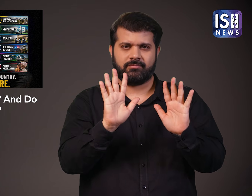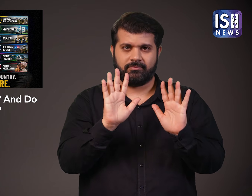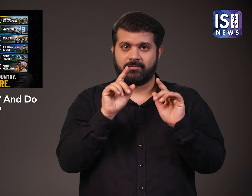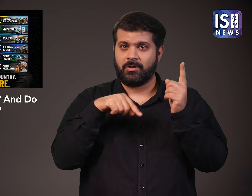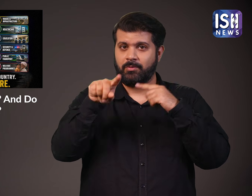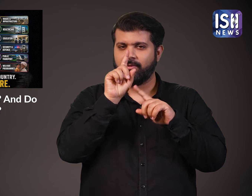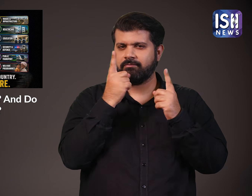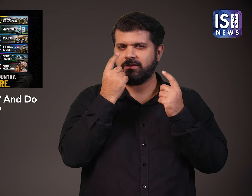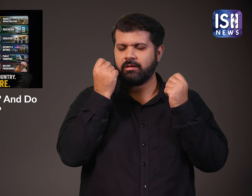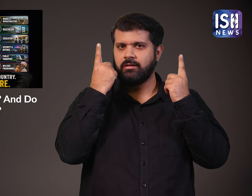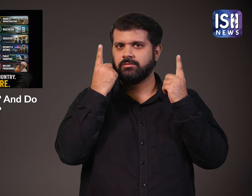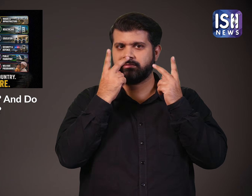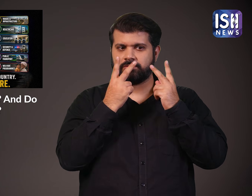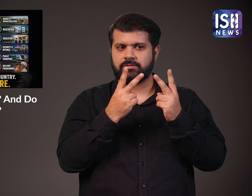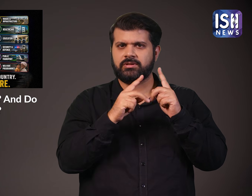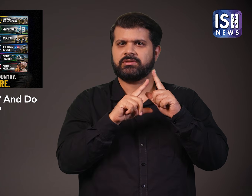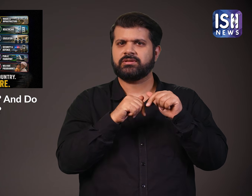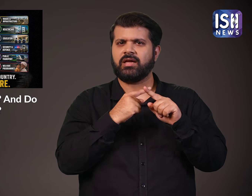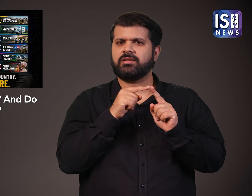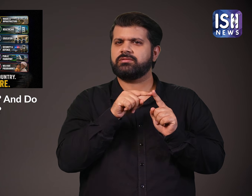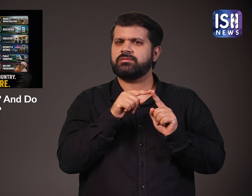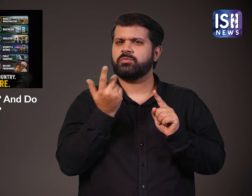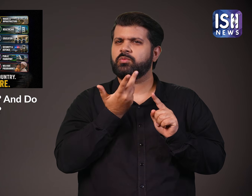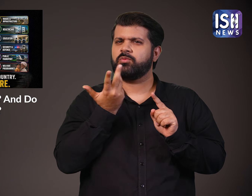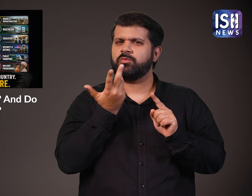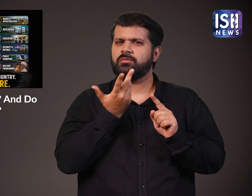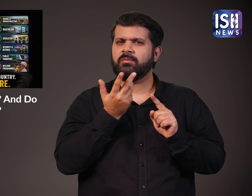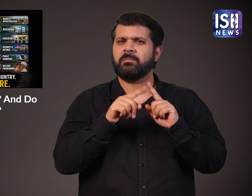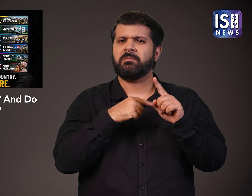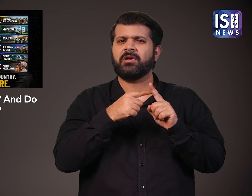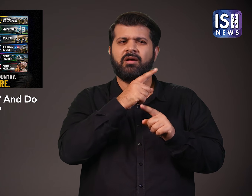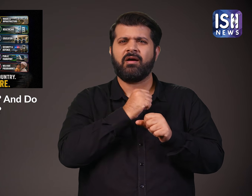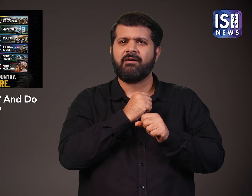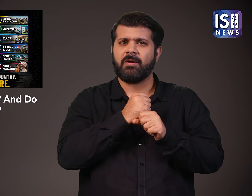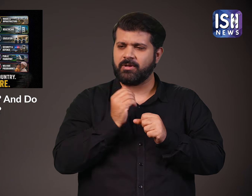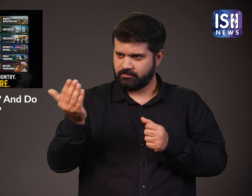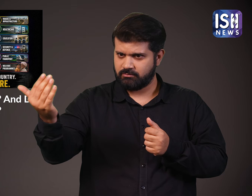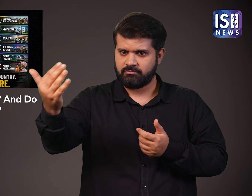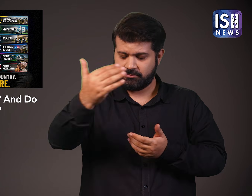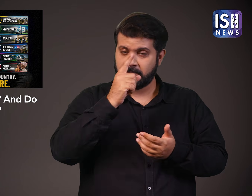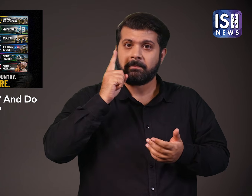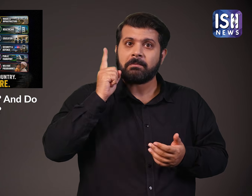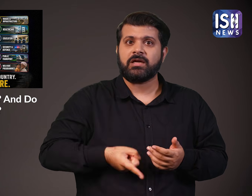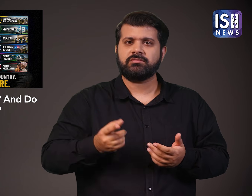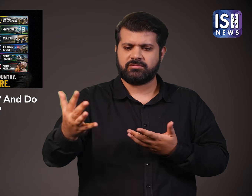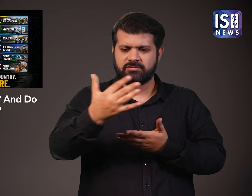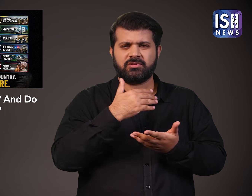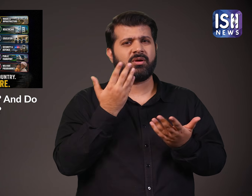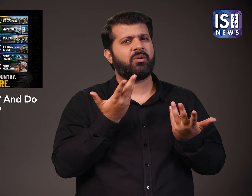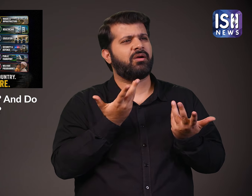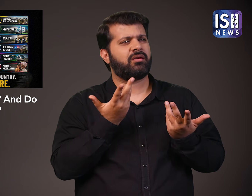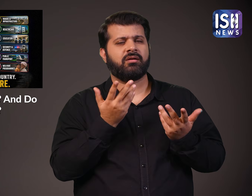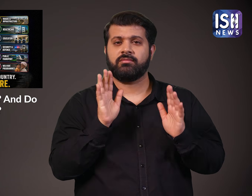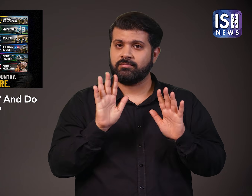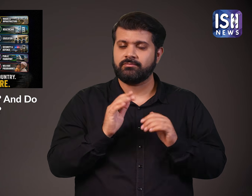Before that, let's understand what taxes are and why governments collect them.